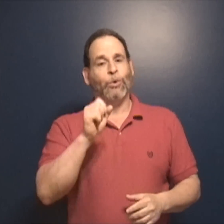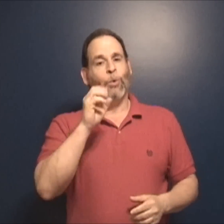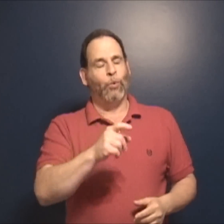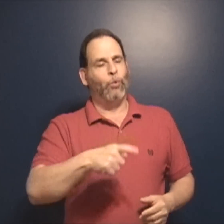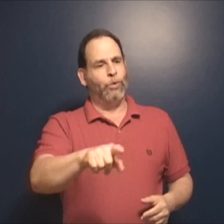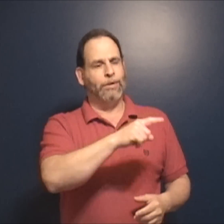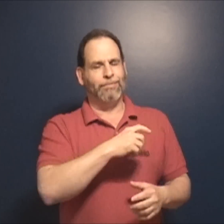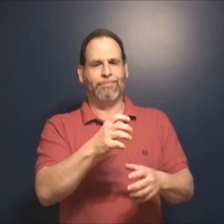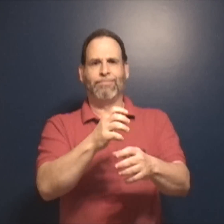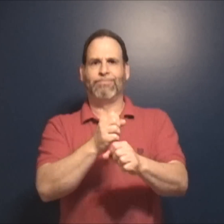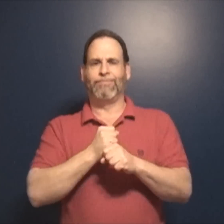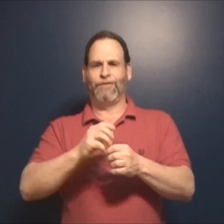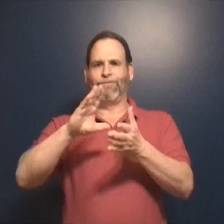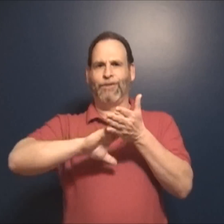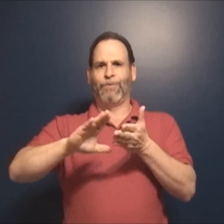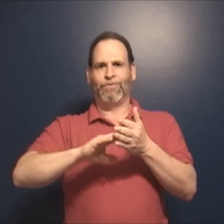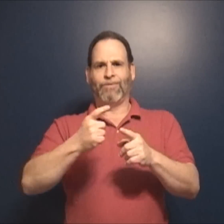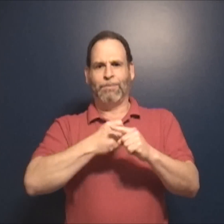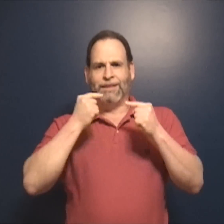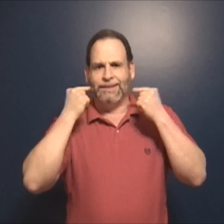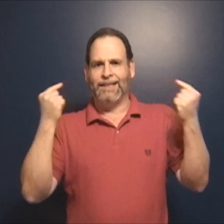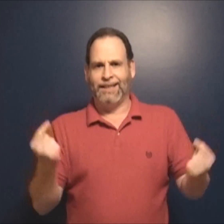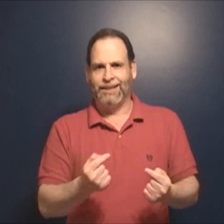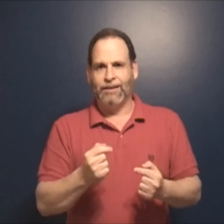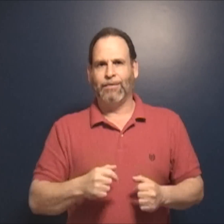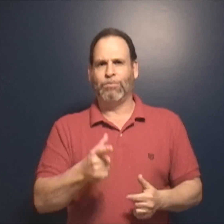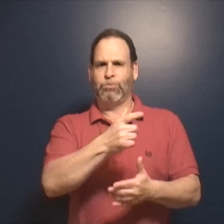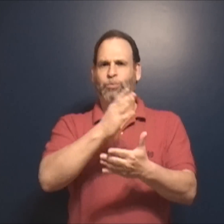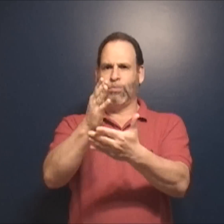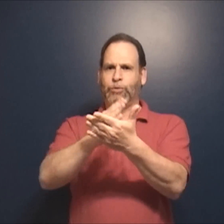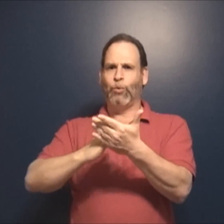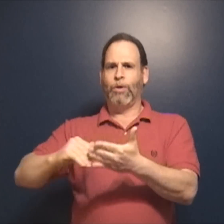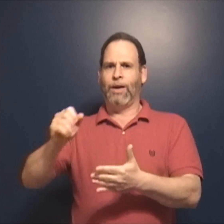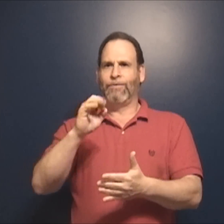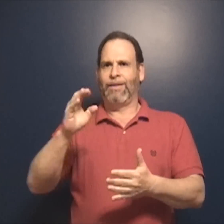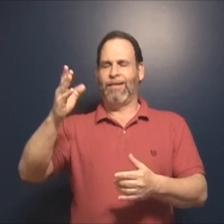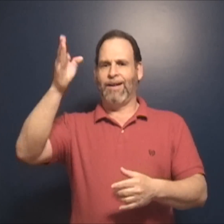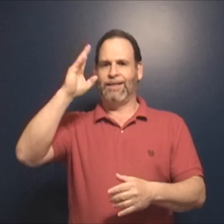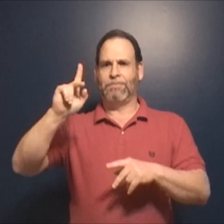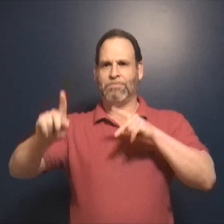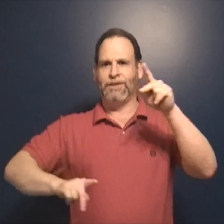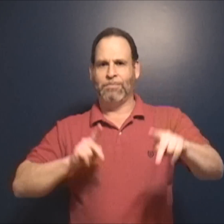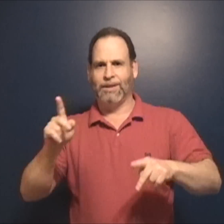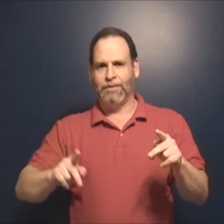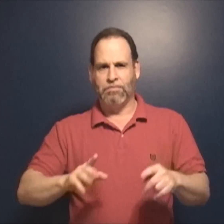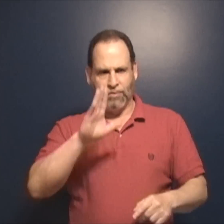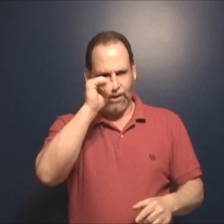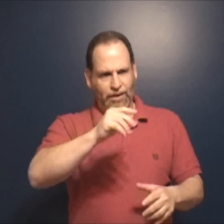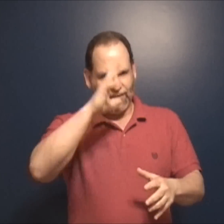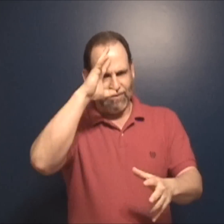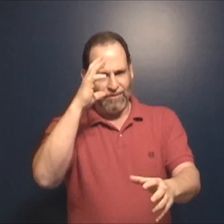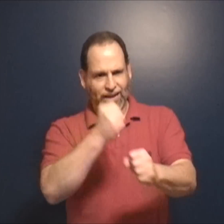So they got forgiveness of sins and were part of God's people by faith in me.